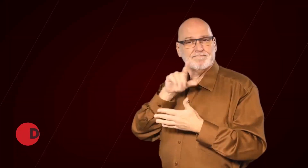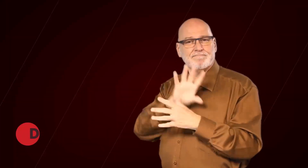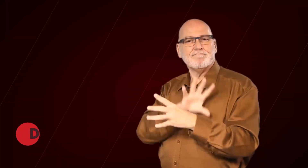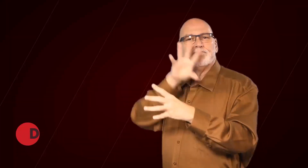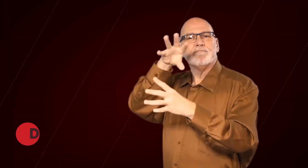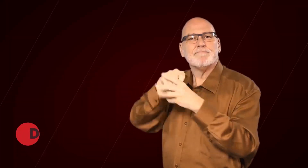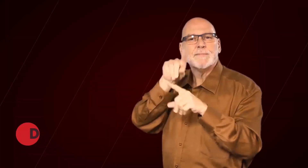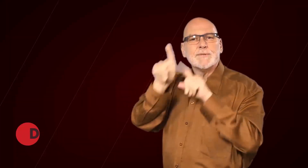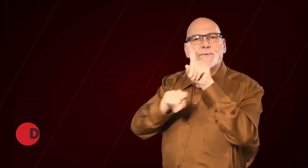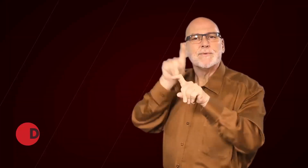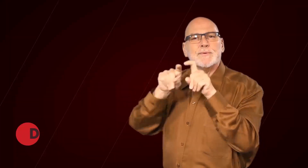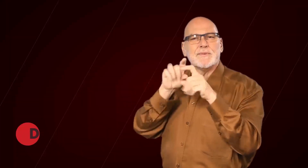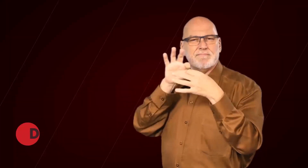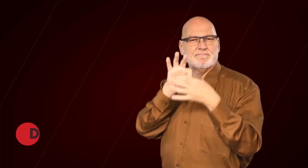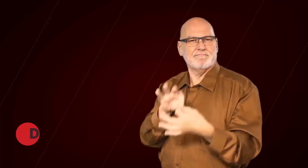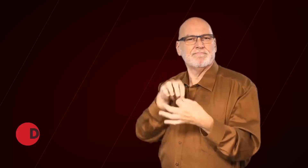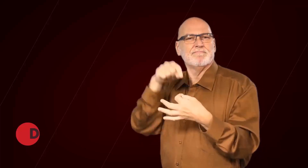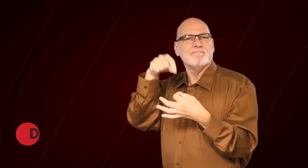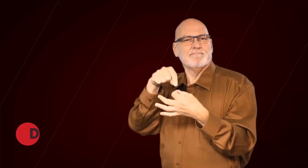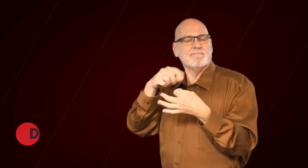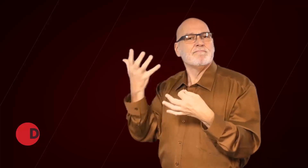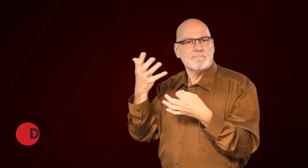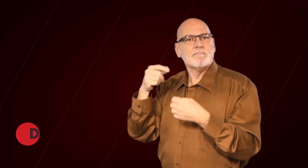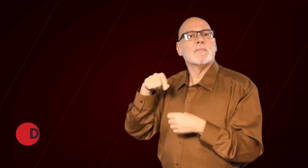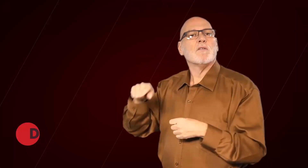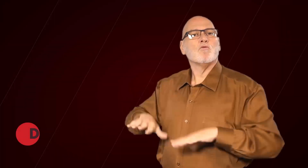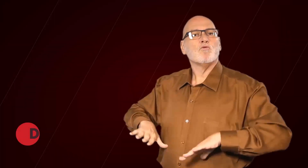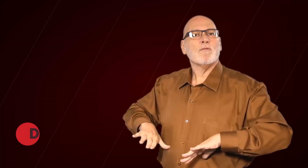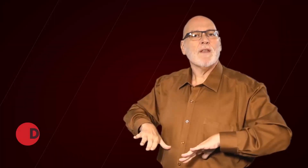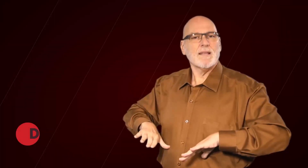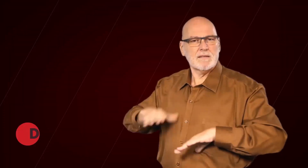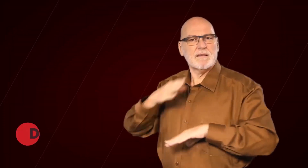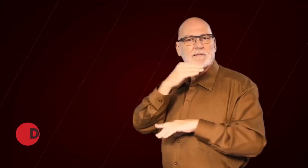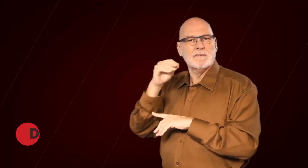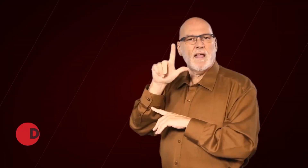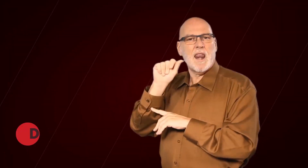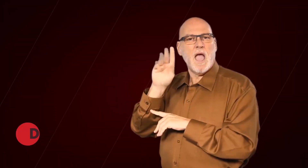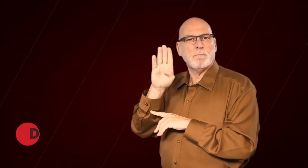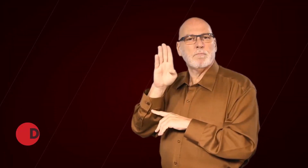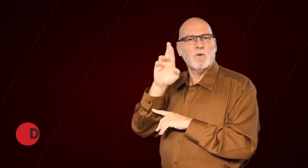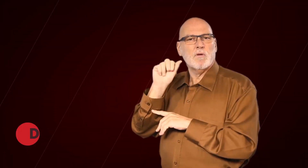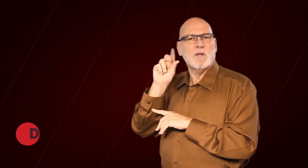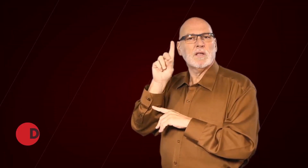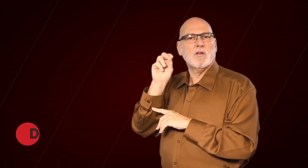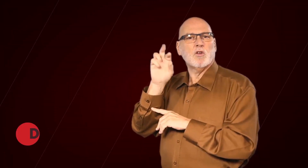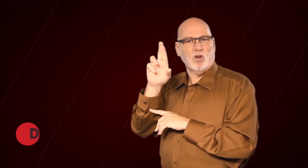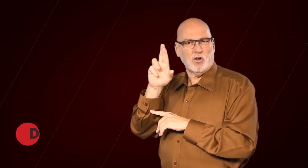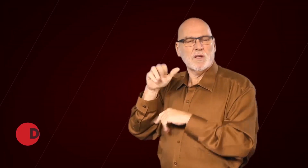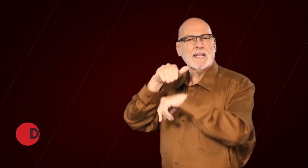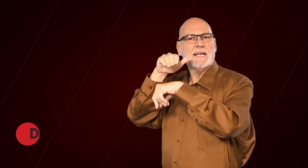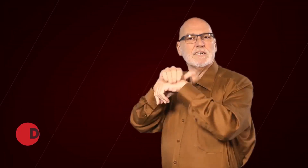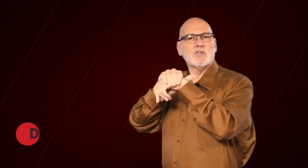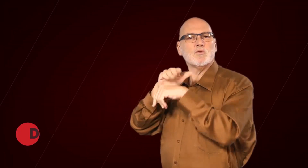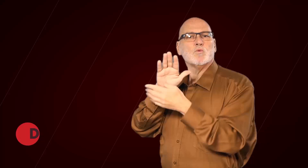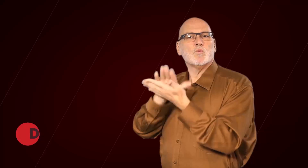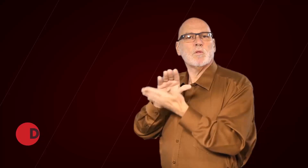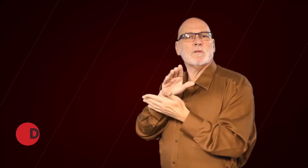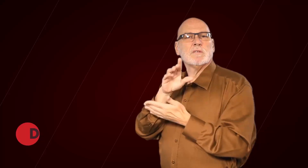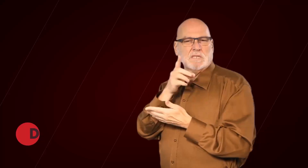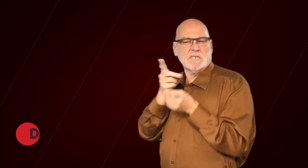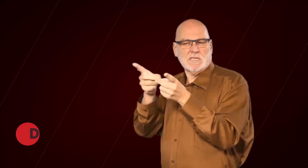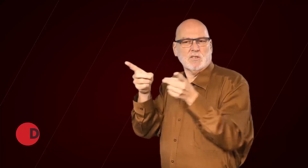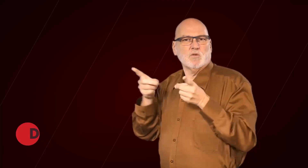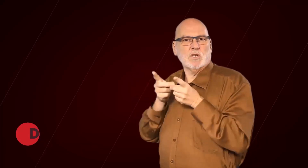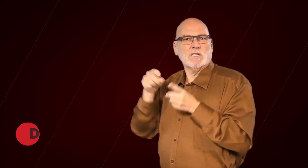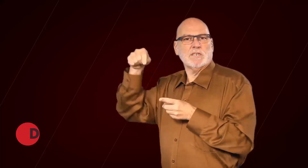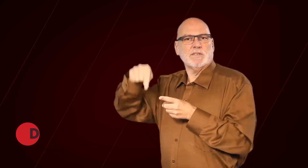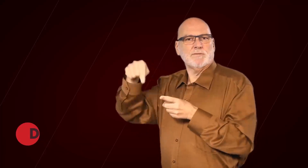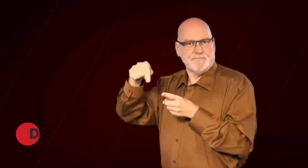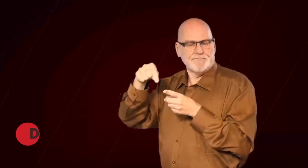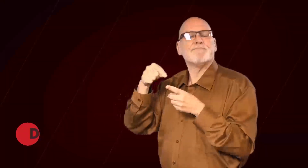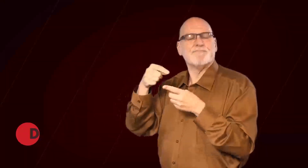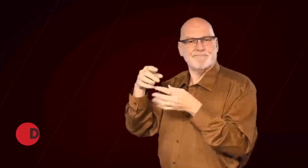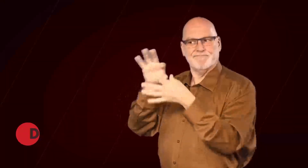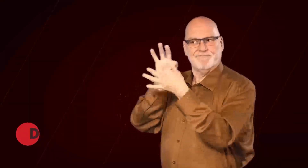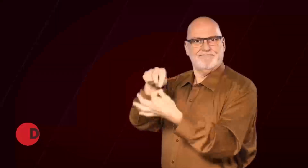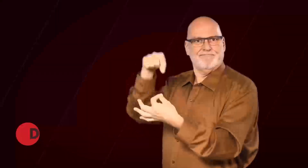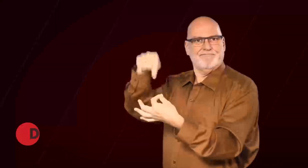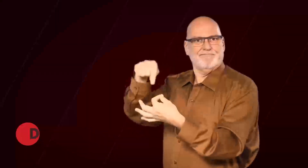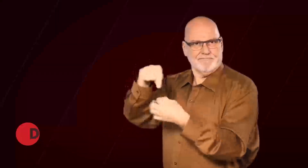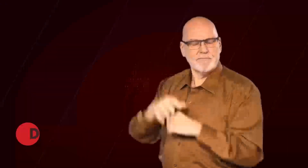Commission against Newfoundland and Labrador English School District.